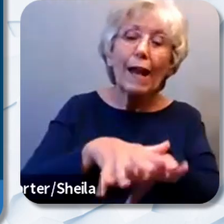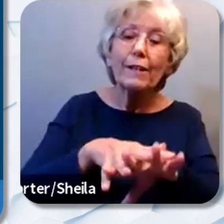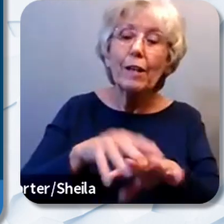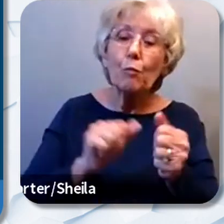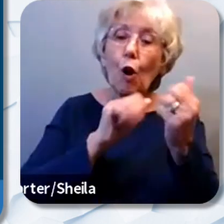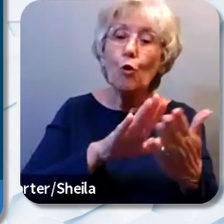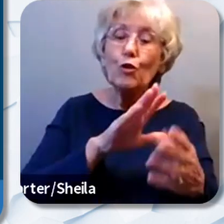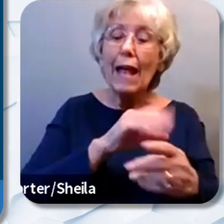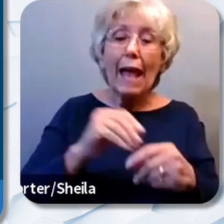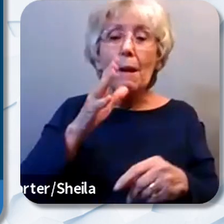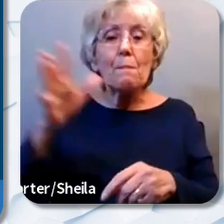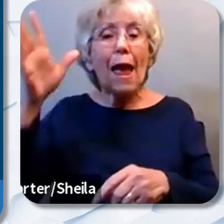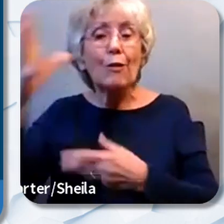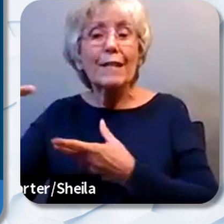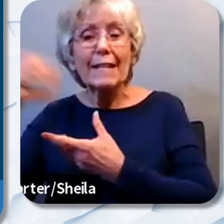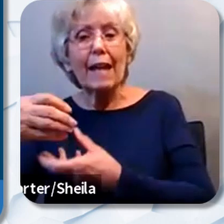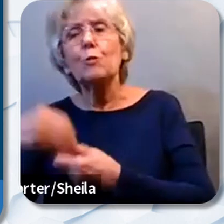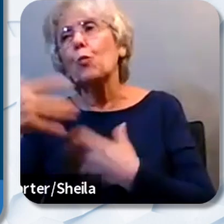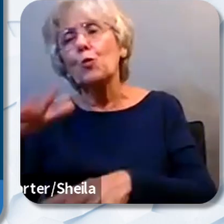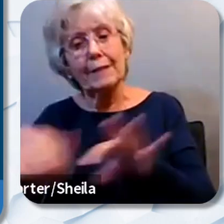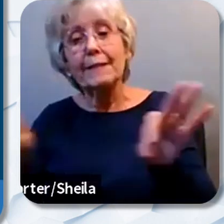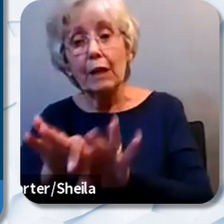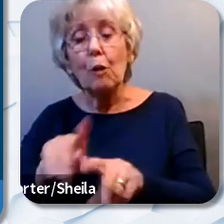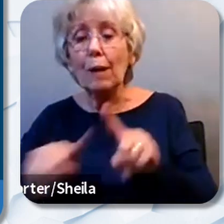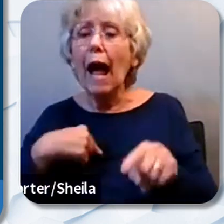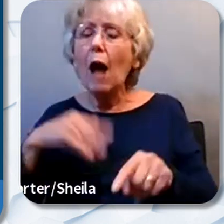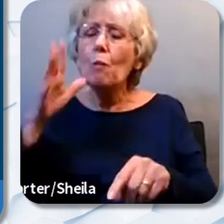and the parent engagement is so essential i'll just speak more structurally.